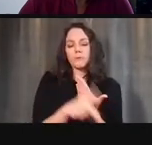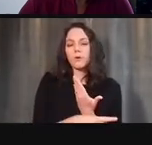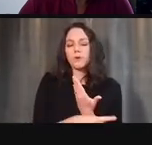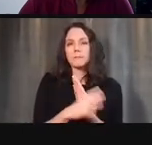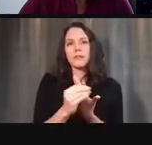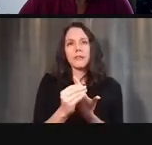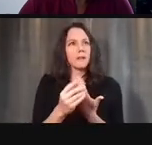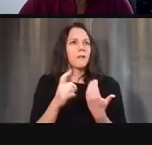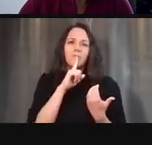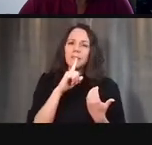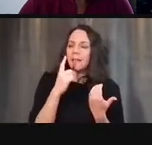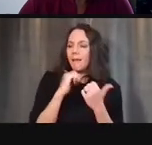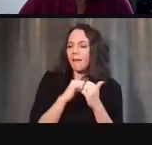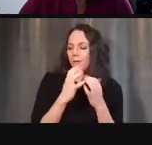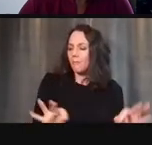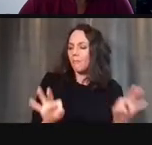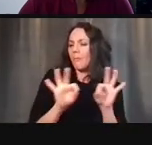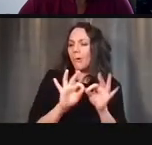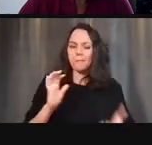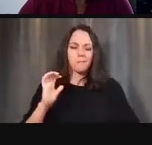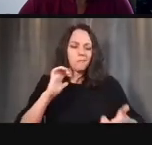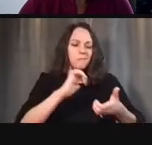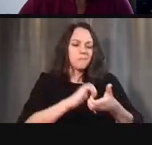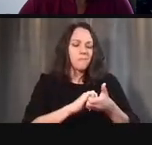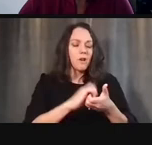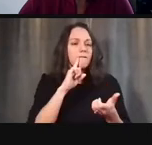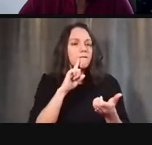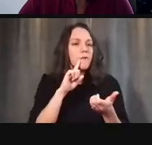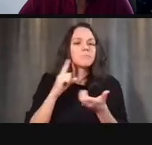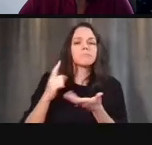important to leveraging the resources to make our creative projects come